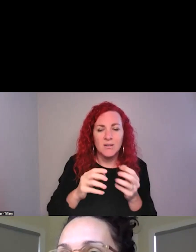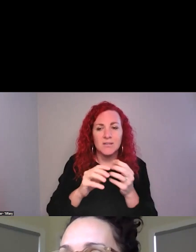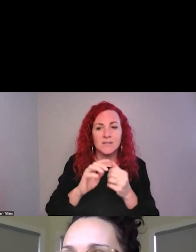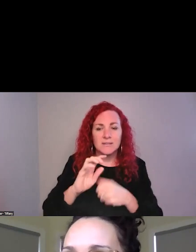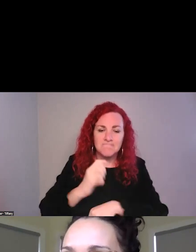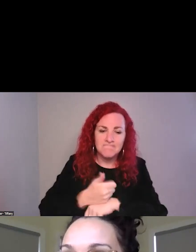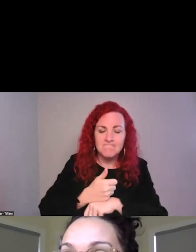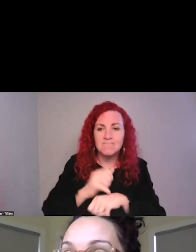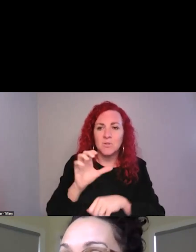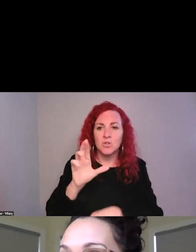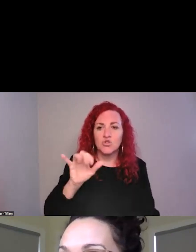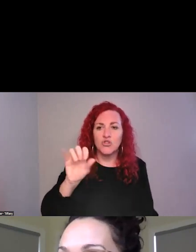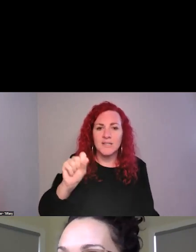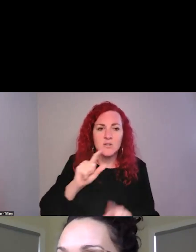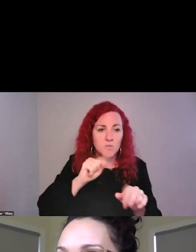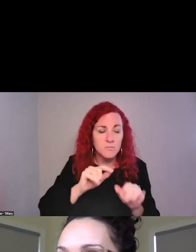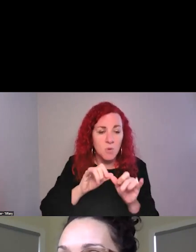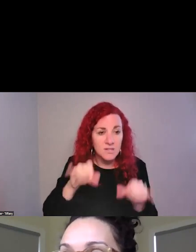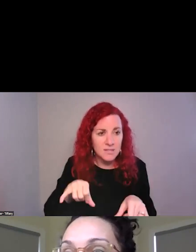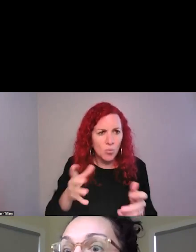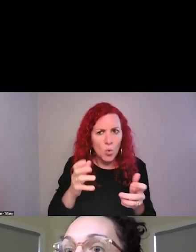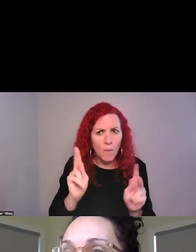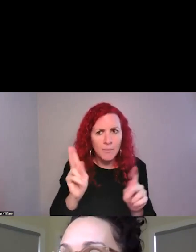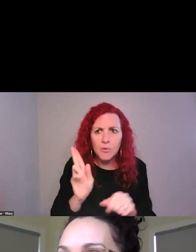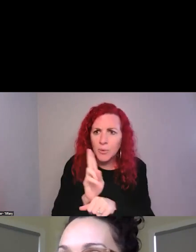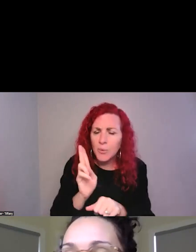WE WANT PEOPLE TO BE USING THE CRISIS RESPONSE SYSTEM OR